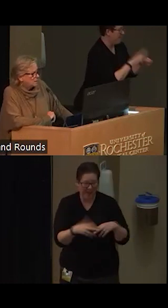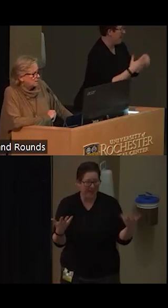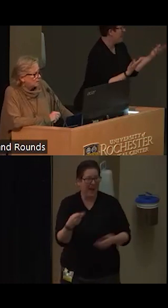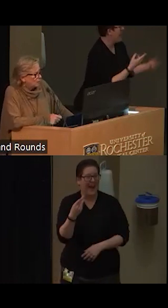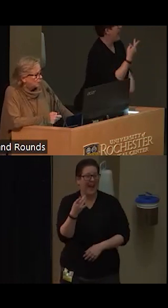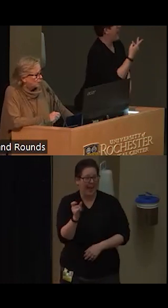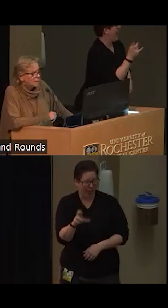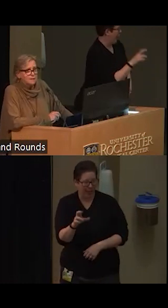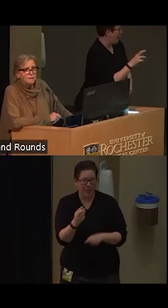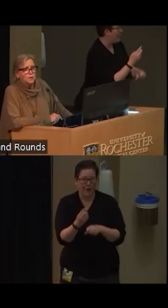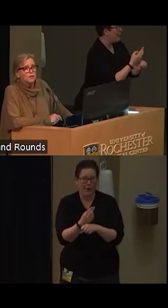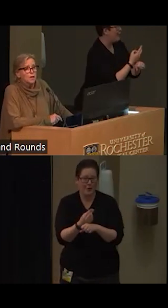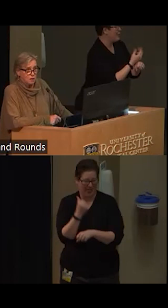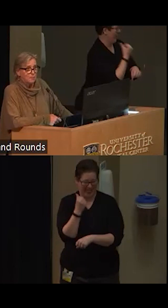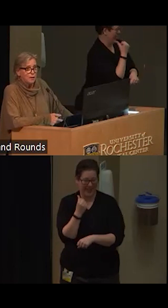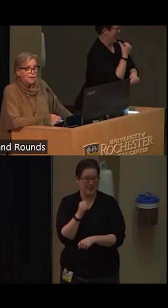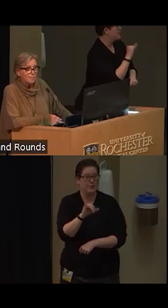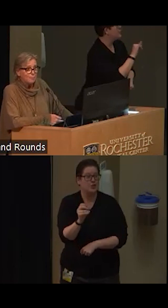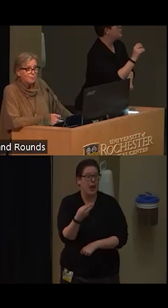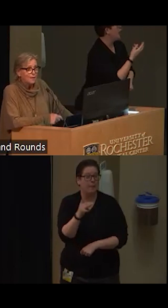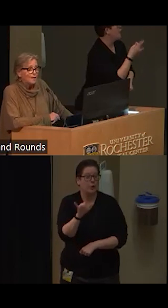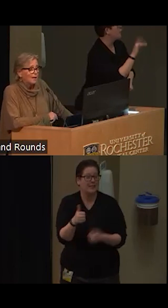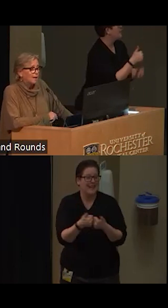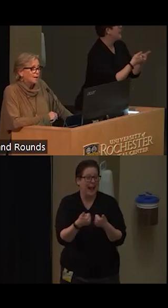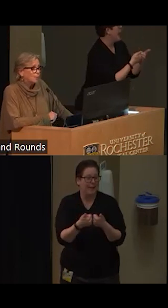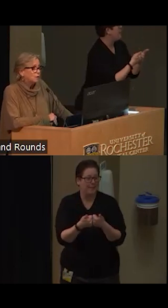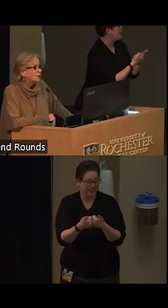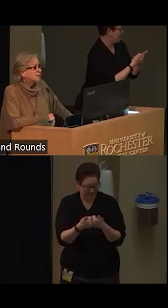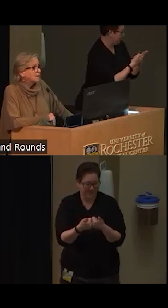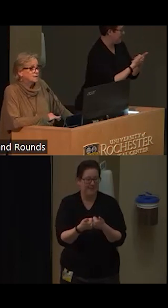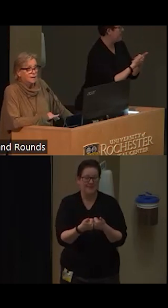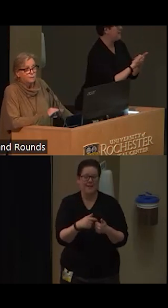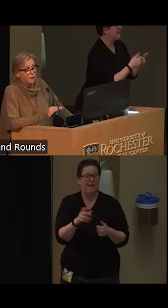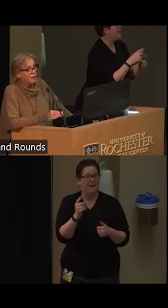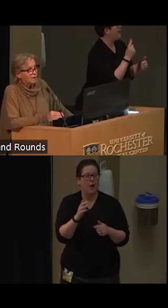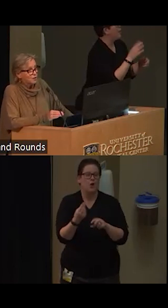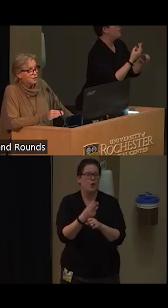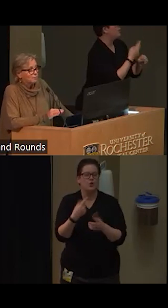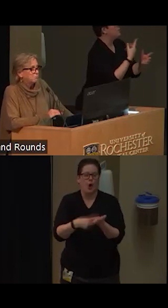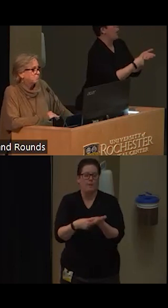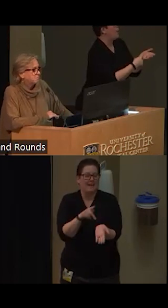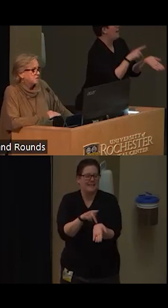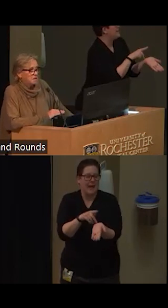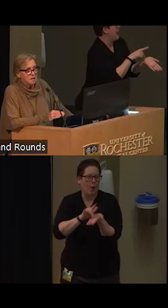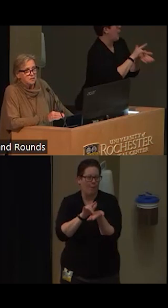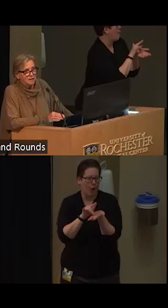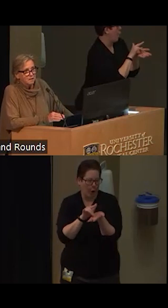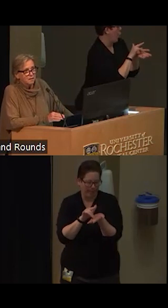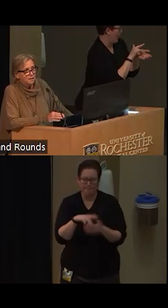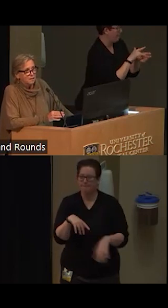utilizes which is a Jeopardy game and we'd look at psychopharmacology psychiatric illness